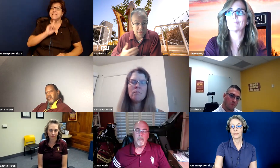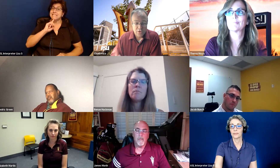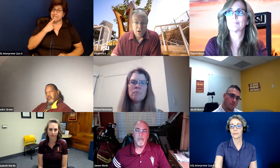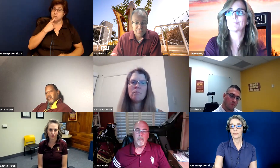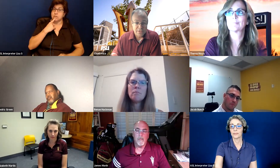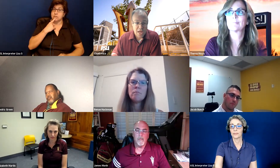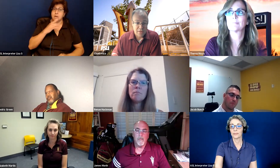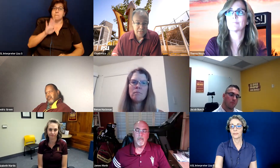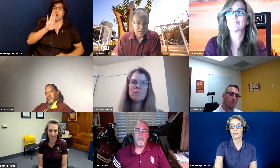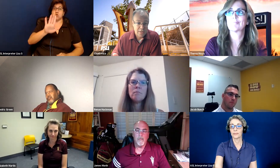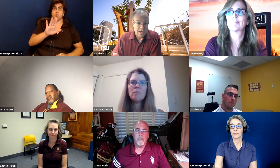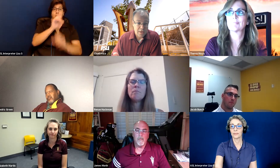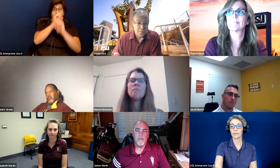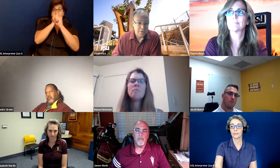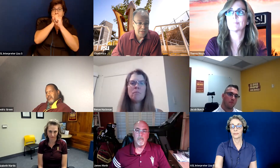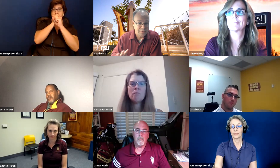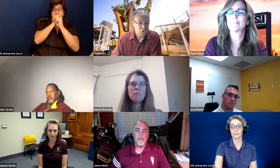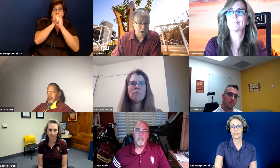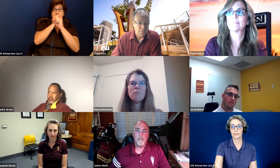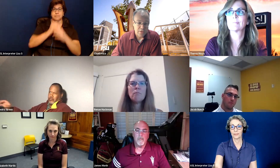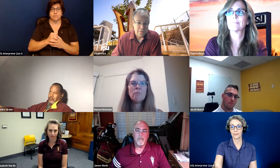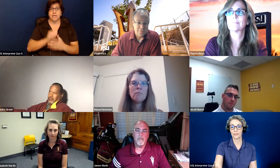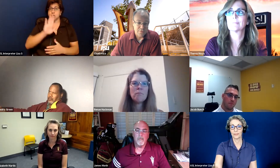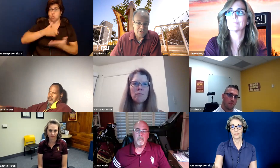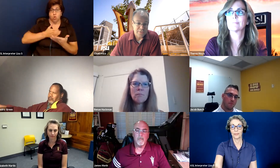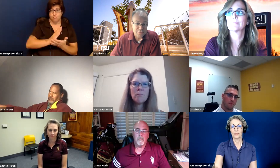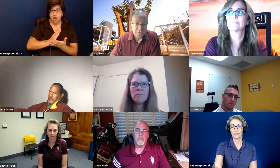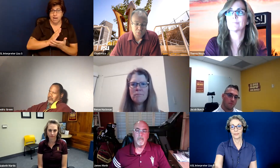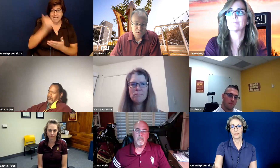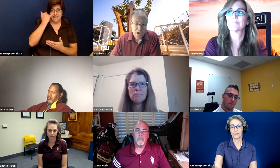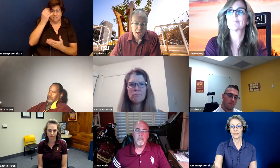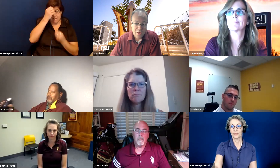about your confidentiality and it's you're right whether that information is disclosed or not.